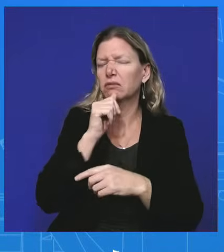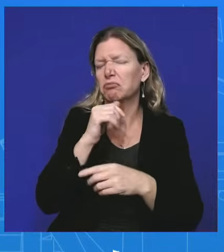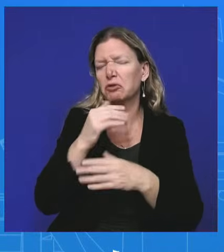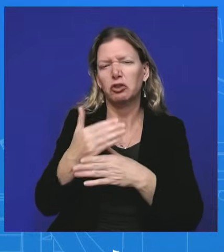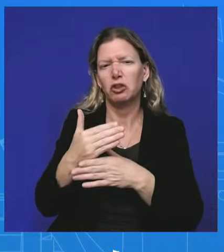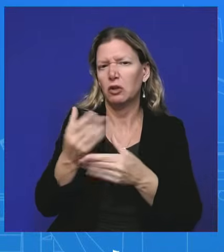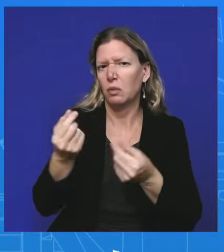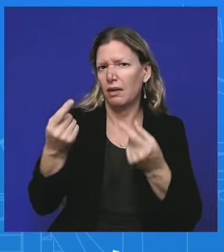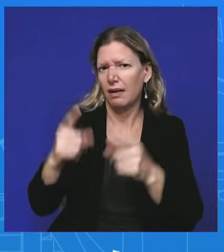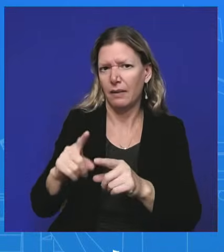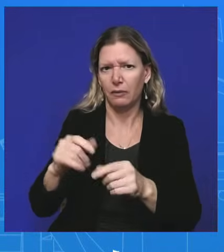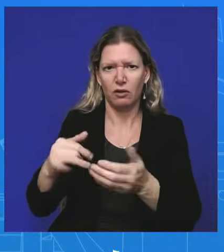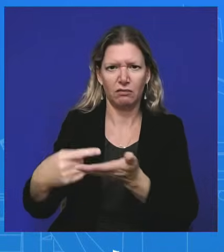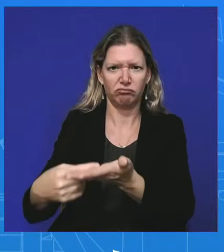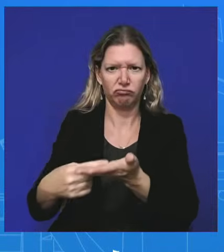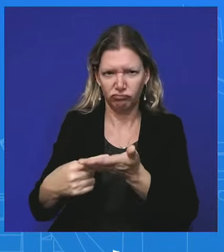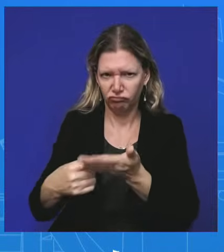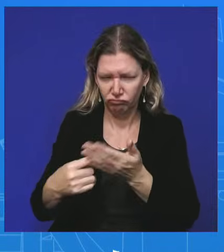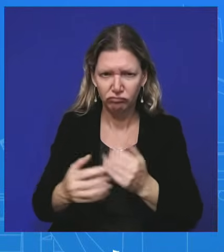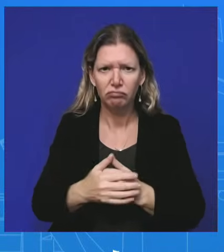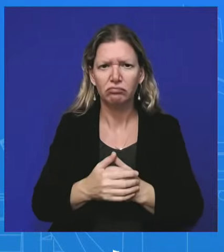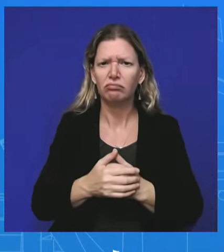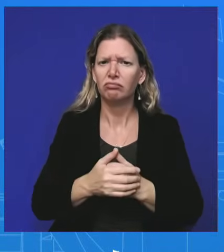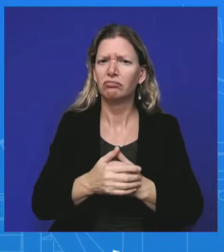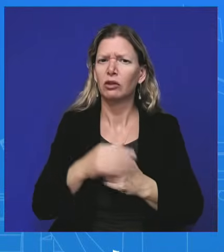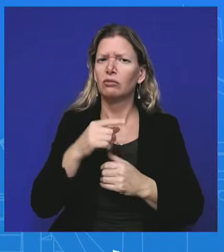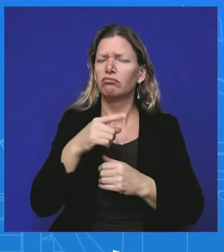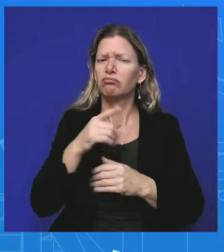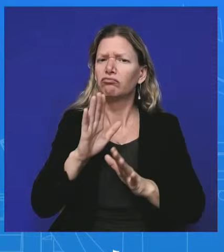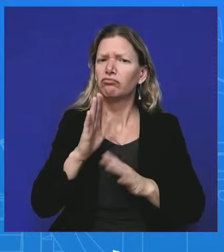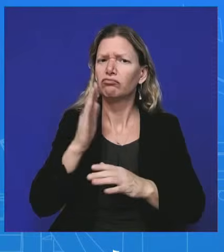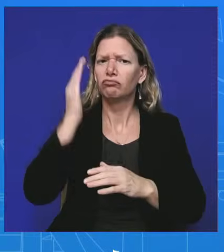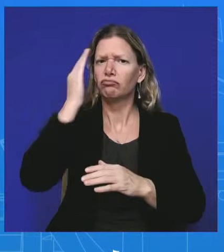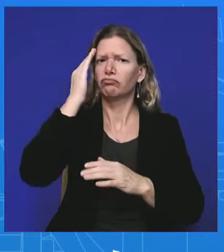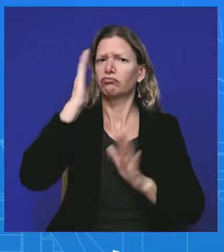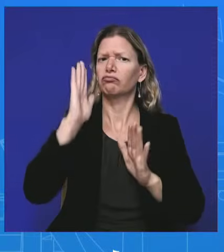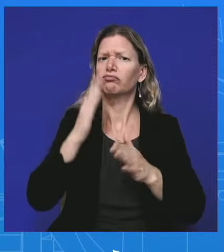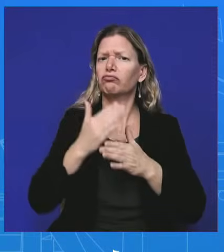Again, in asking me that question, that is previewing the President's remarks. I -- I am not going to preview his remarks.